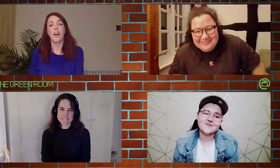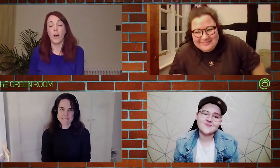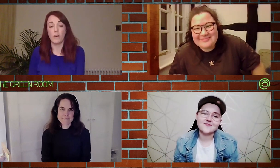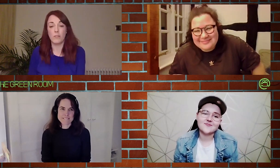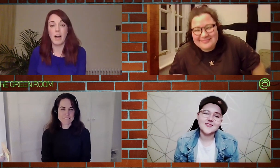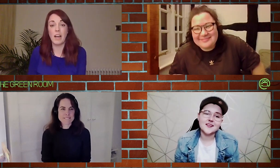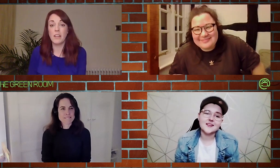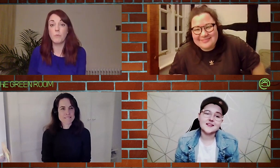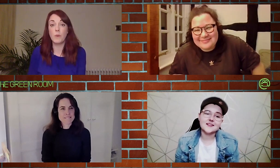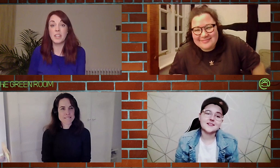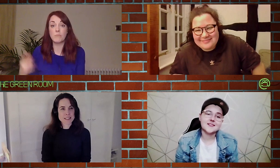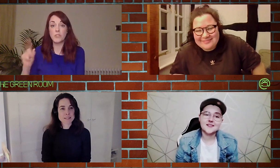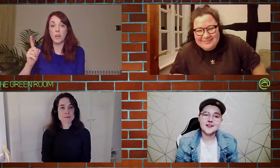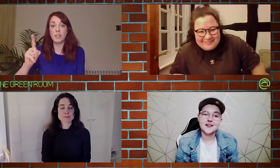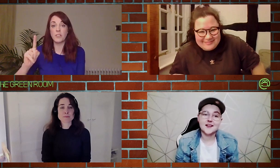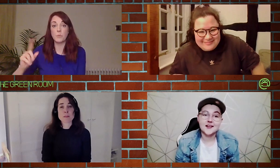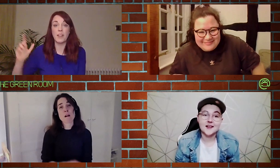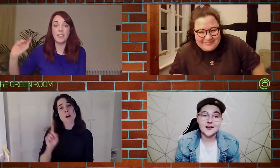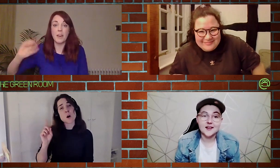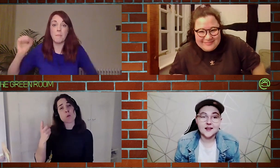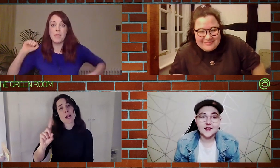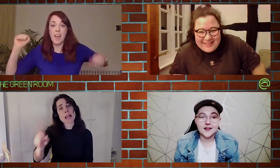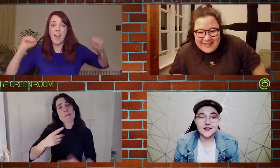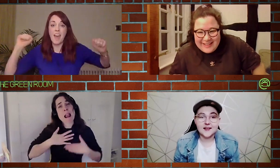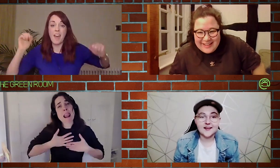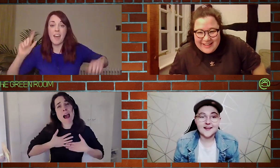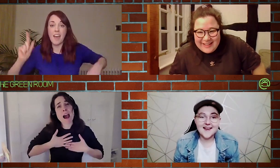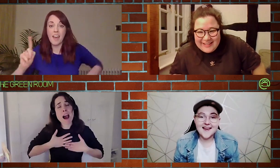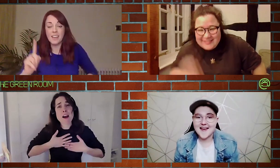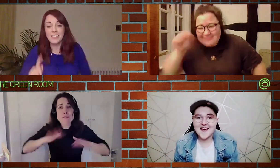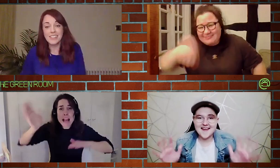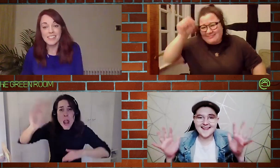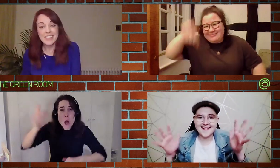Oh I love William! Shout out to William.